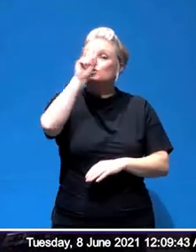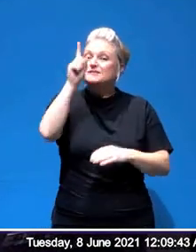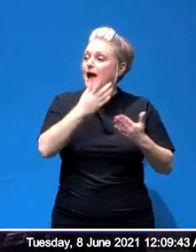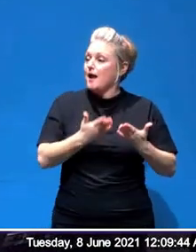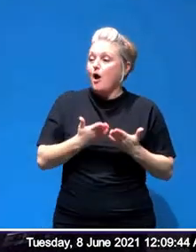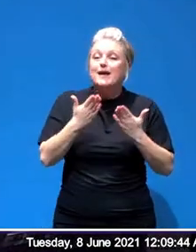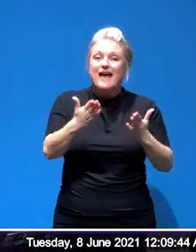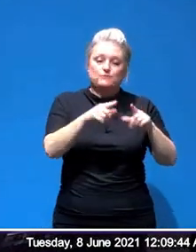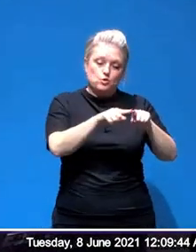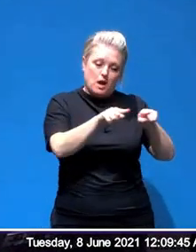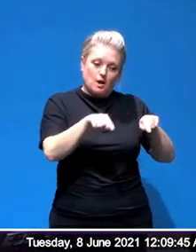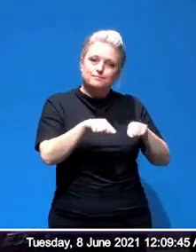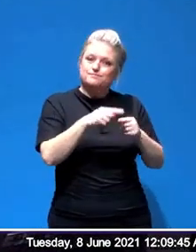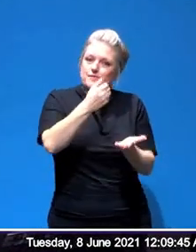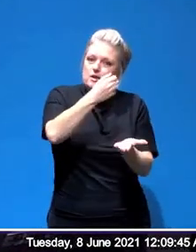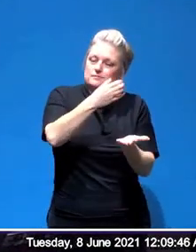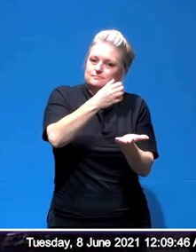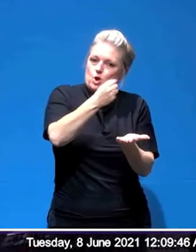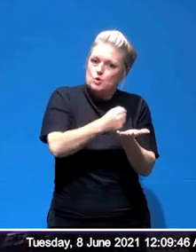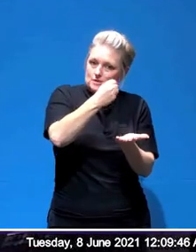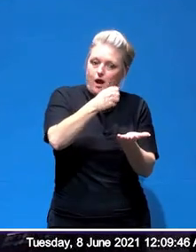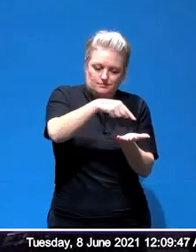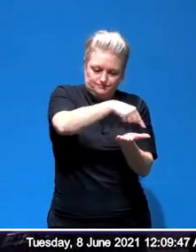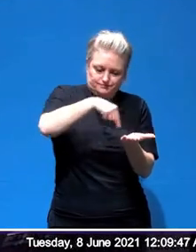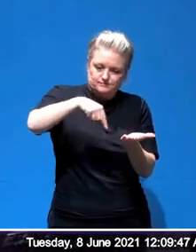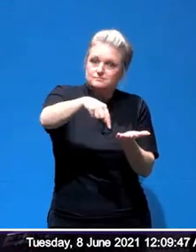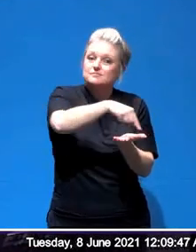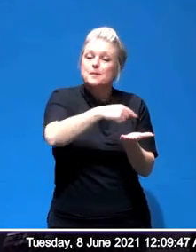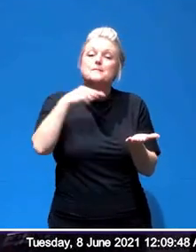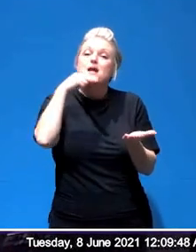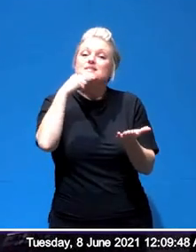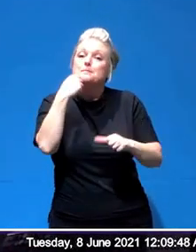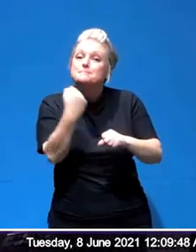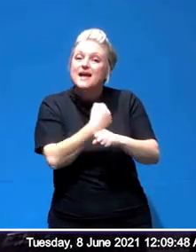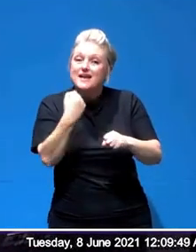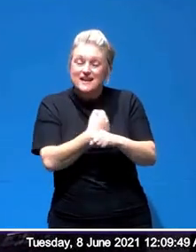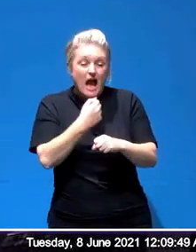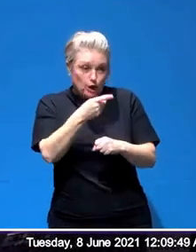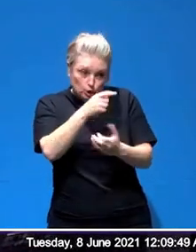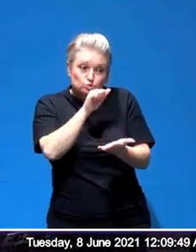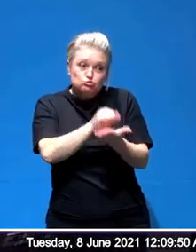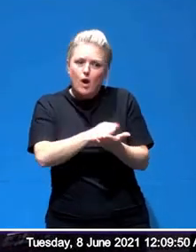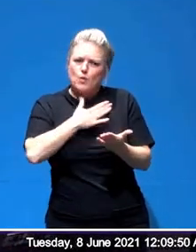that Daniel has made. You did. And it is something that we would like to encourage in the future.